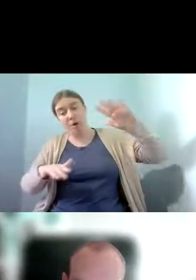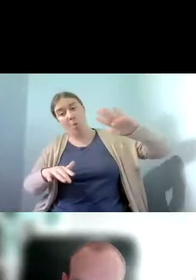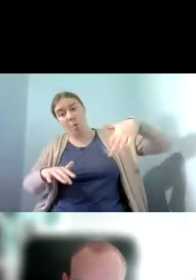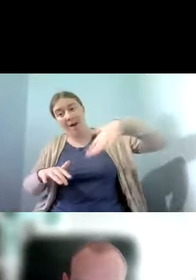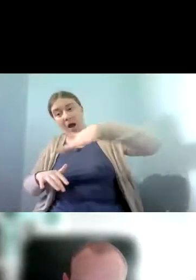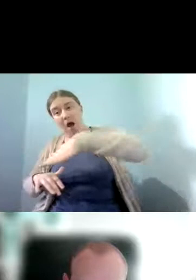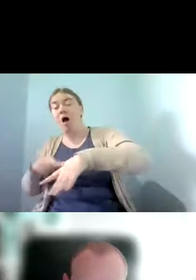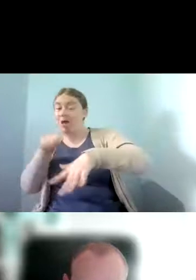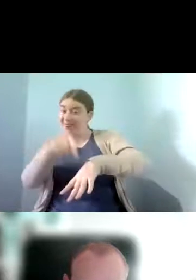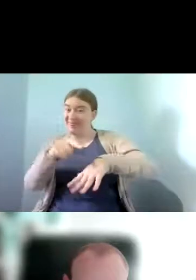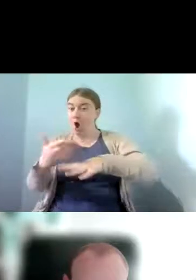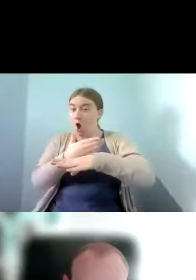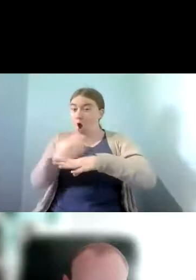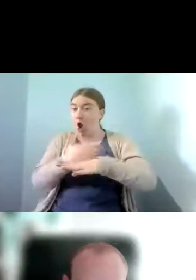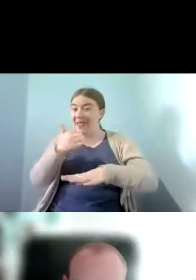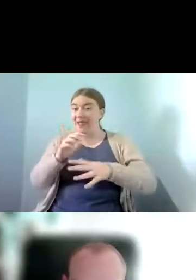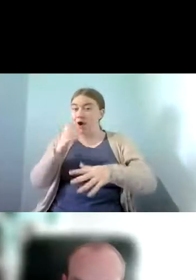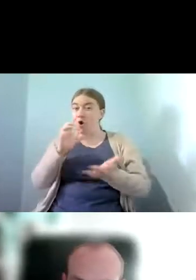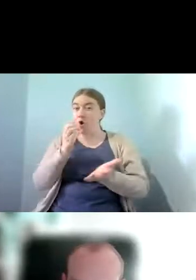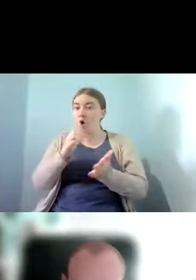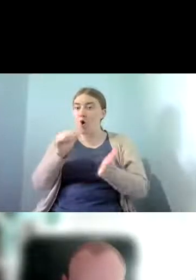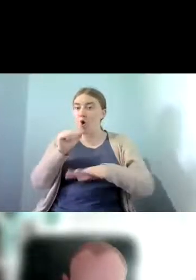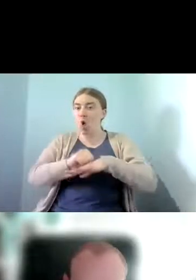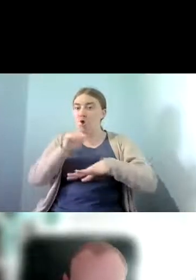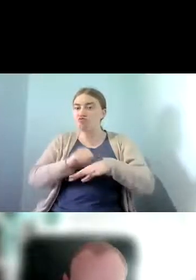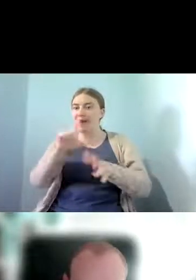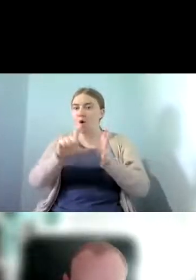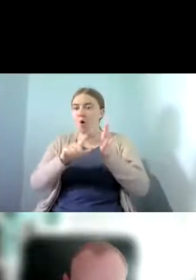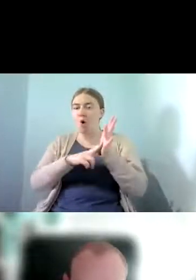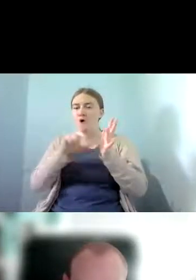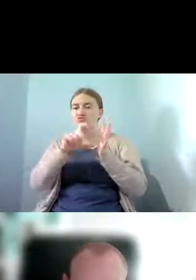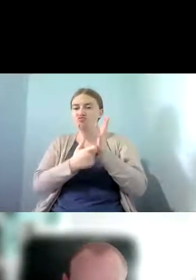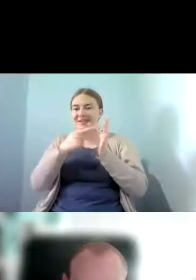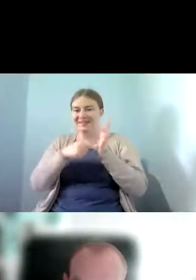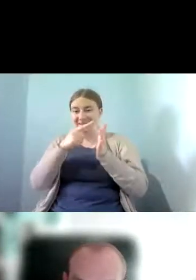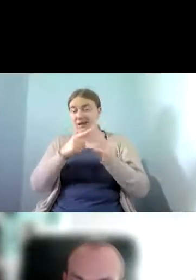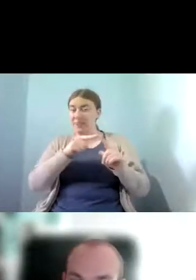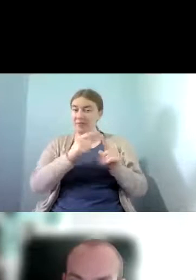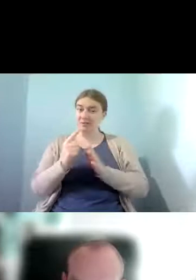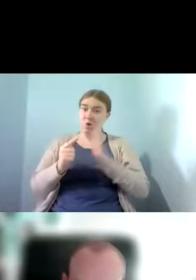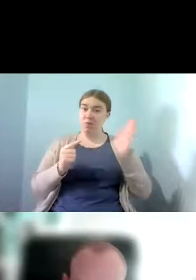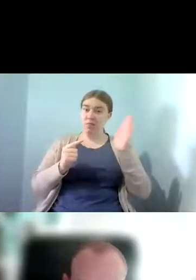concrete the water level upstream is roughly two meters higher than the water level below